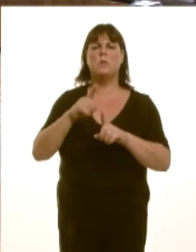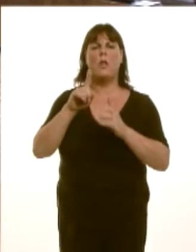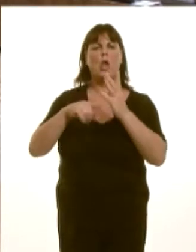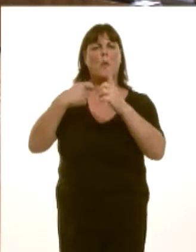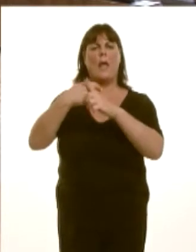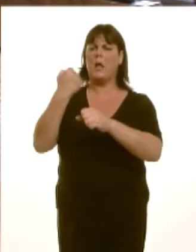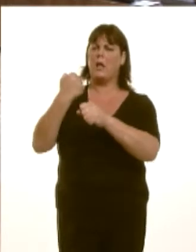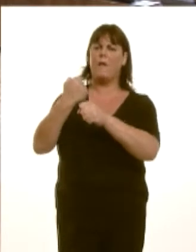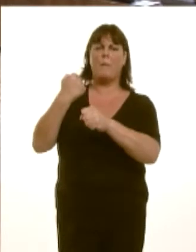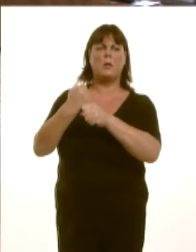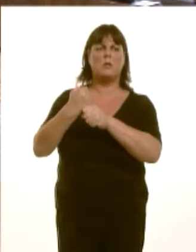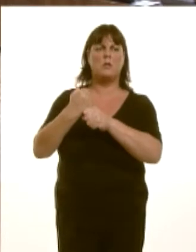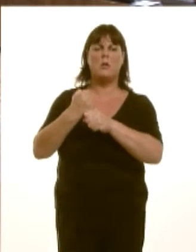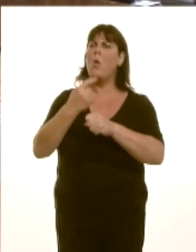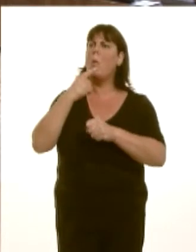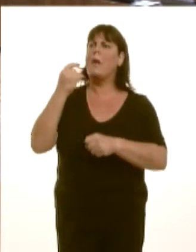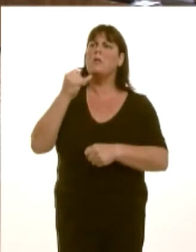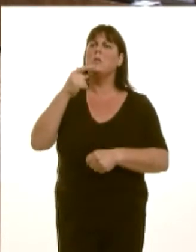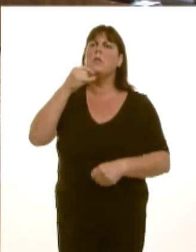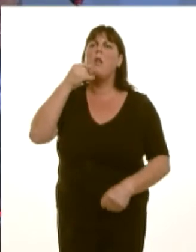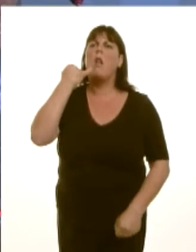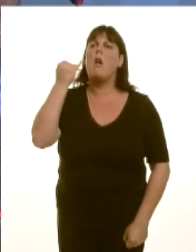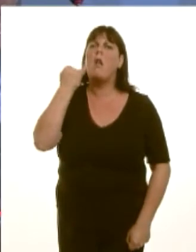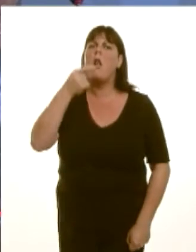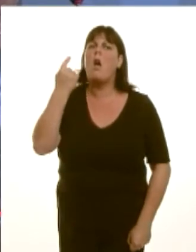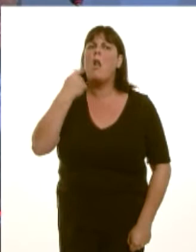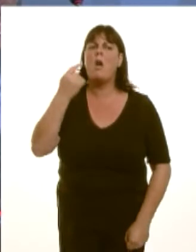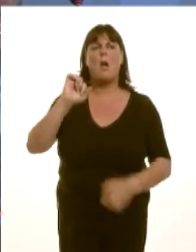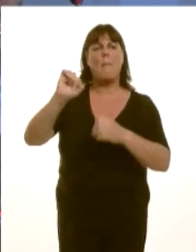being ‘fundamentally dishonest’ about the funding of the NHS.